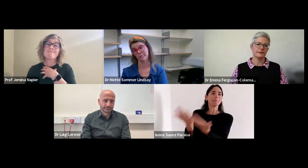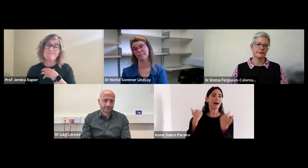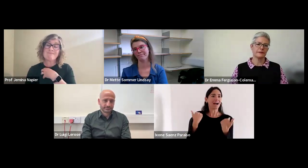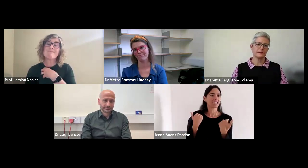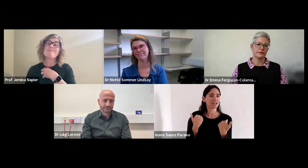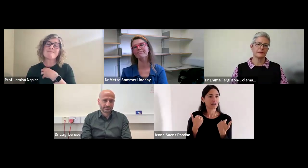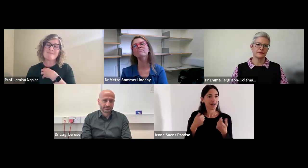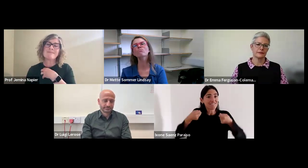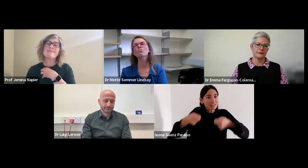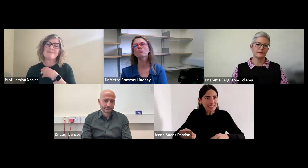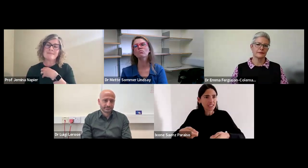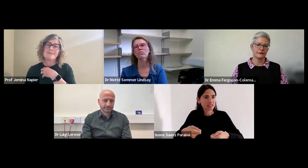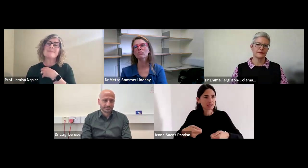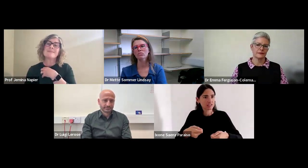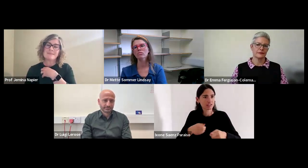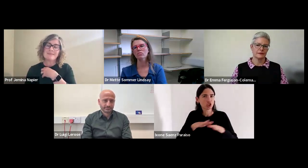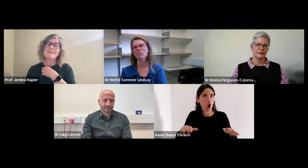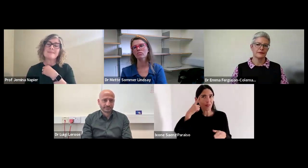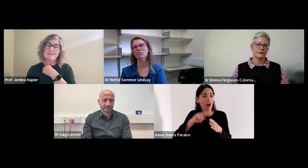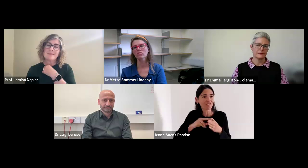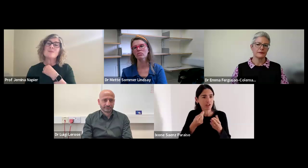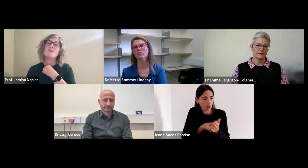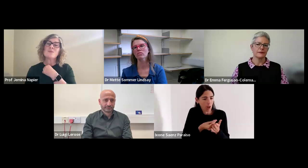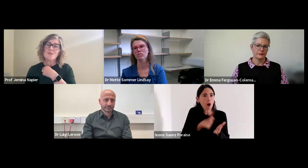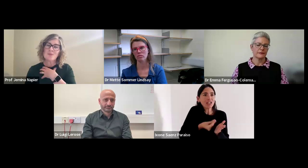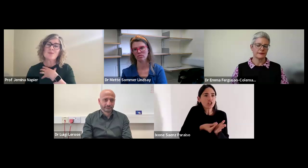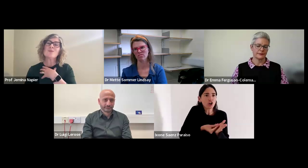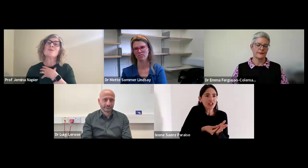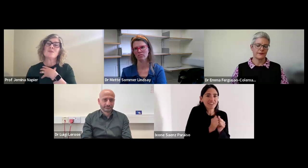about what I contribute and what they get back from my contribution. They shouldn't